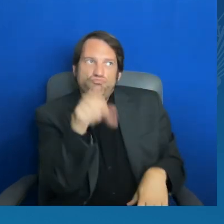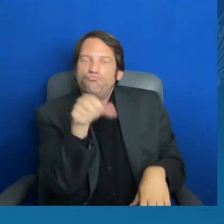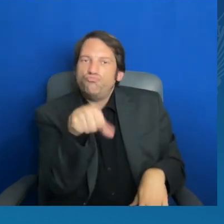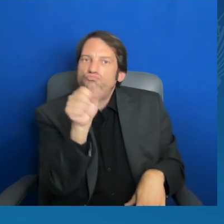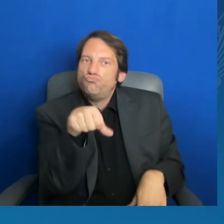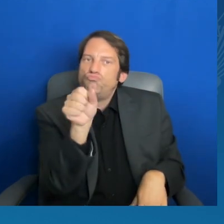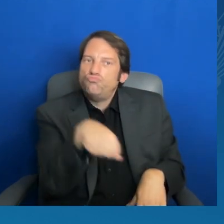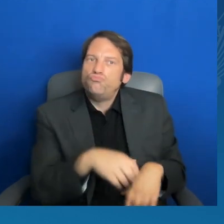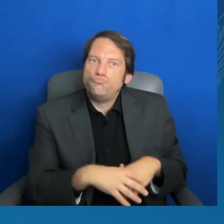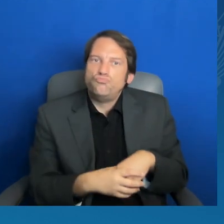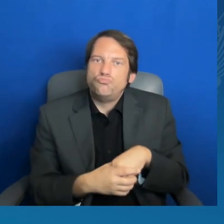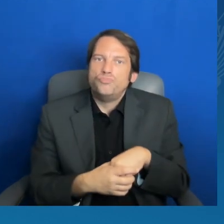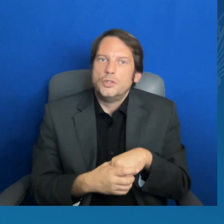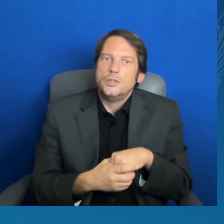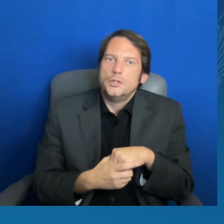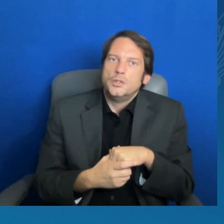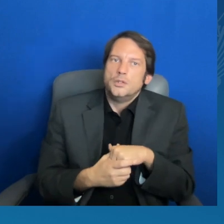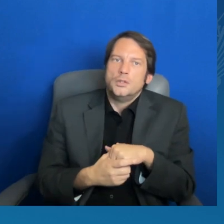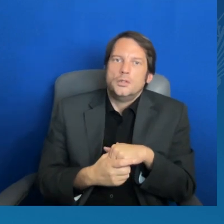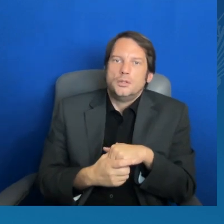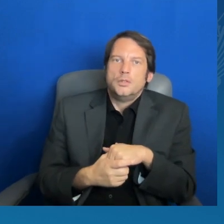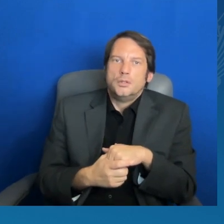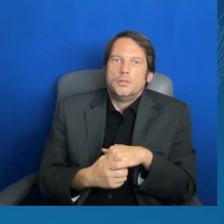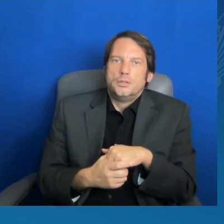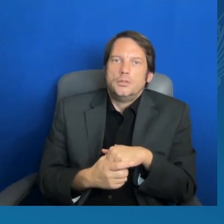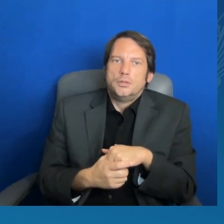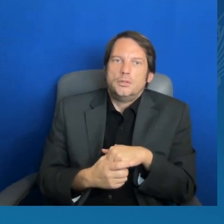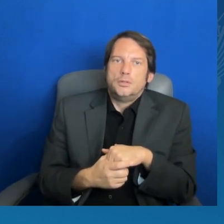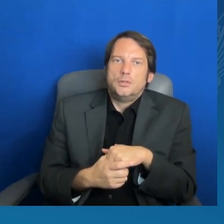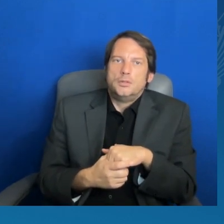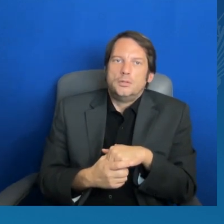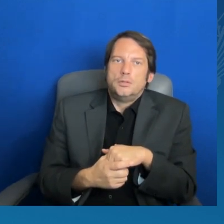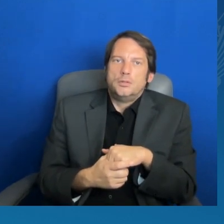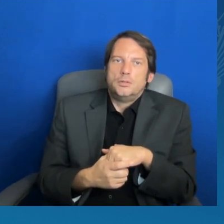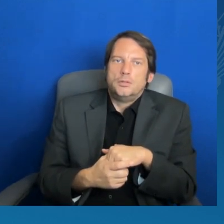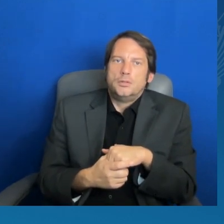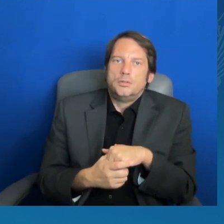Because you and I talked about it. In terms of the community in which you live, there --